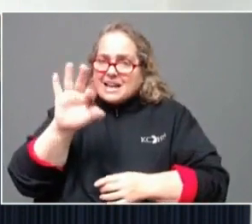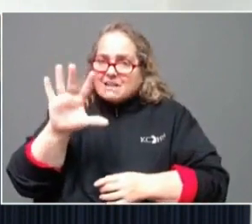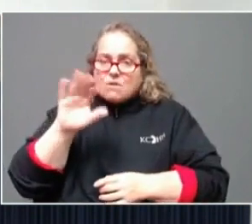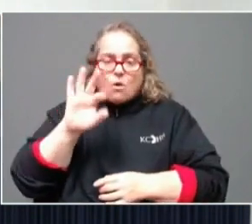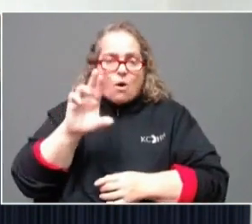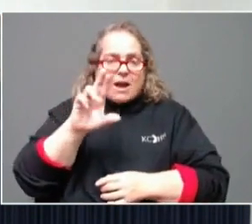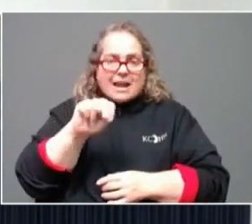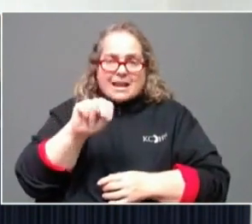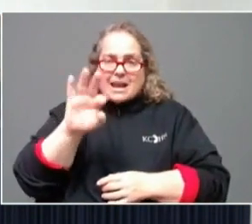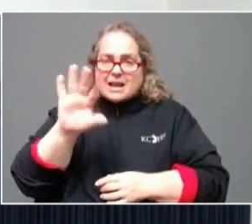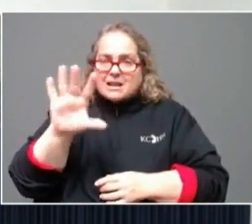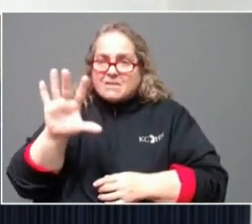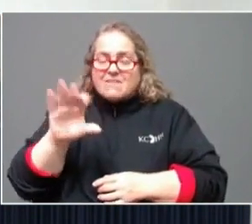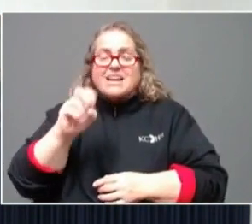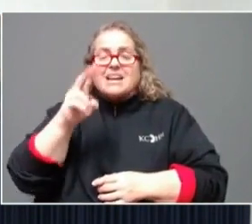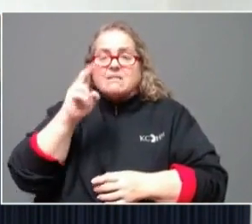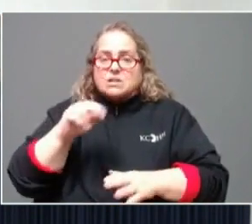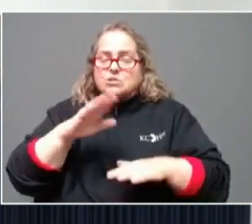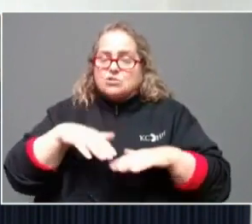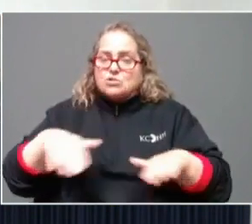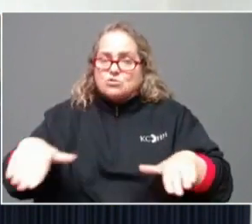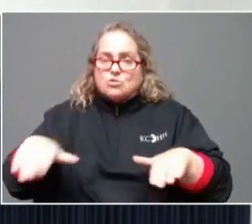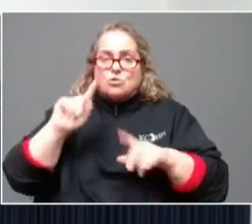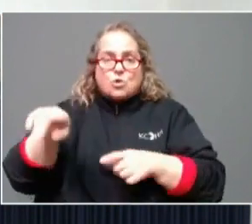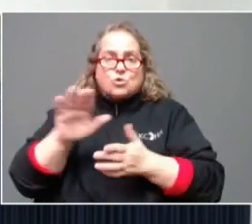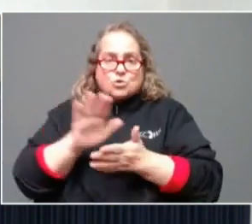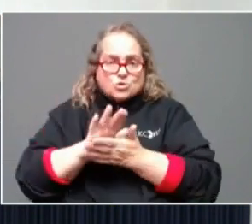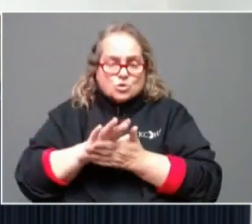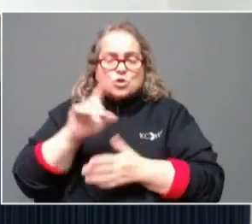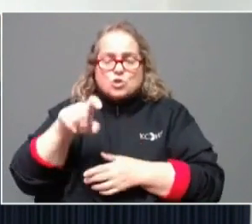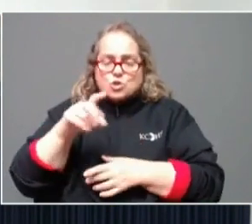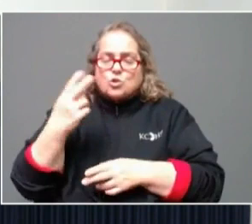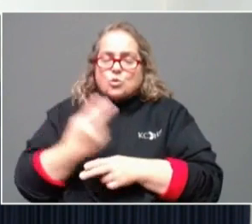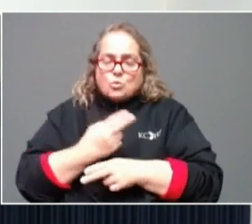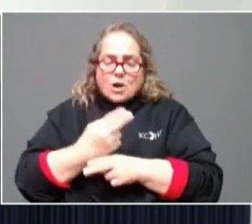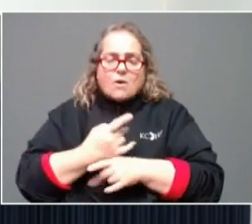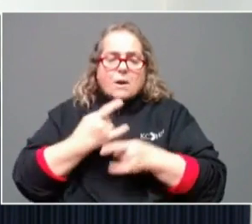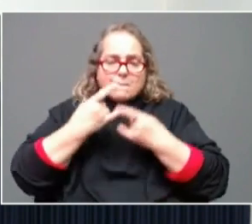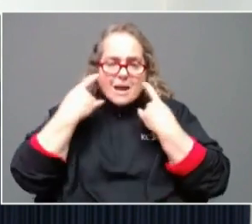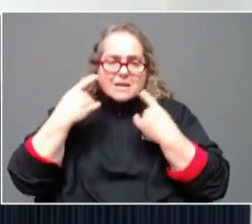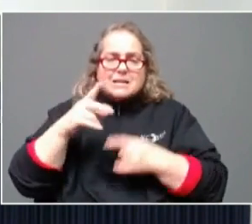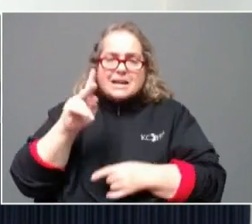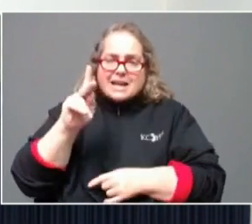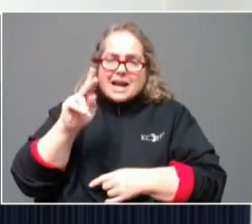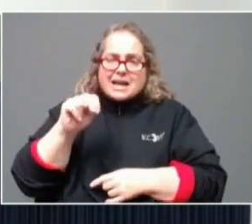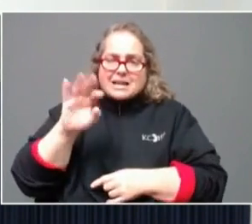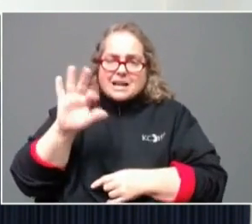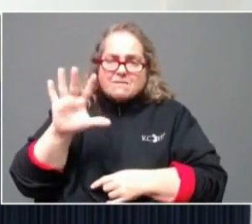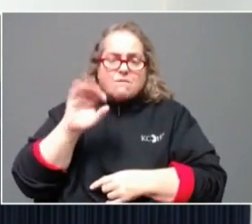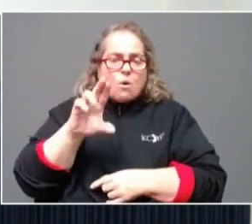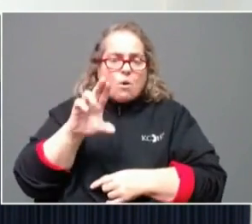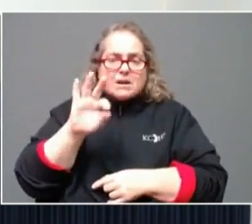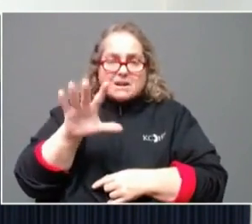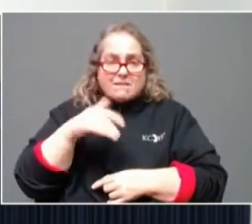Children heading to school need to be upgrading their masks. Have you had any discussion about um